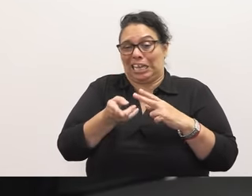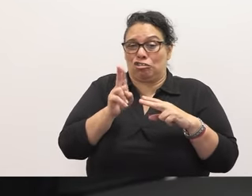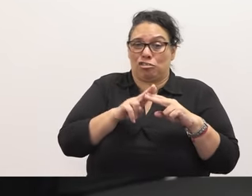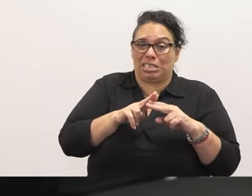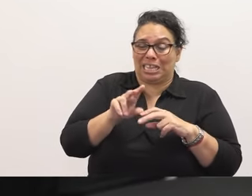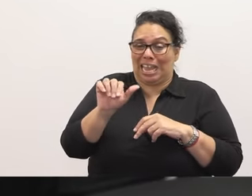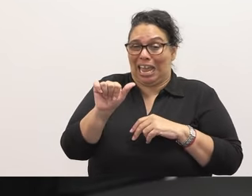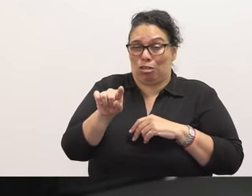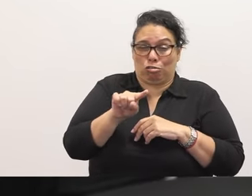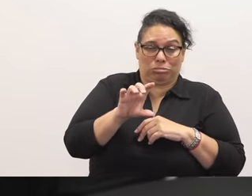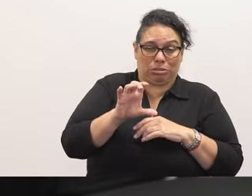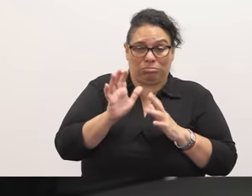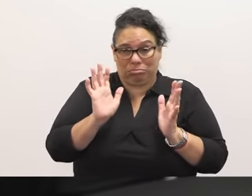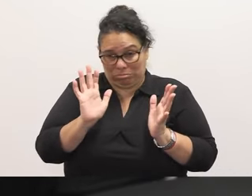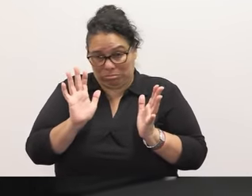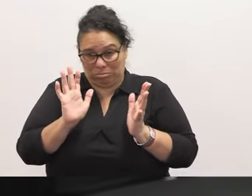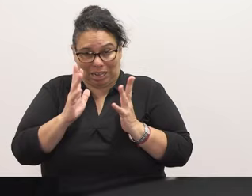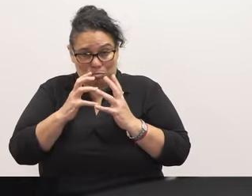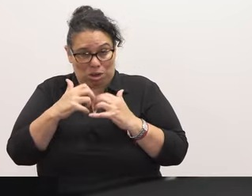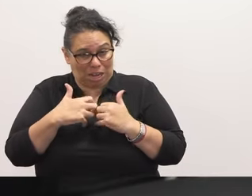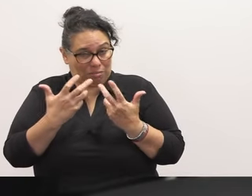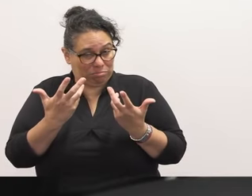If that helps kind of break it down across the two grade levels.